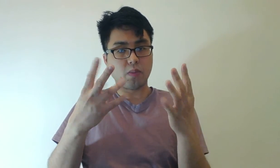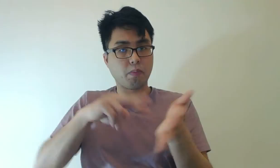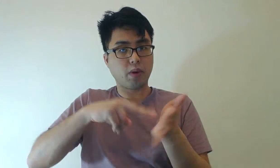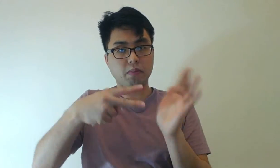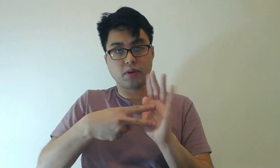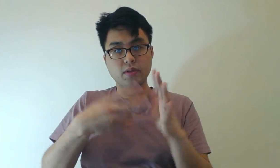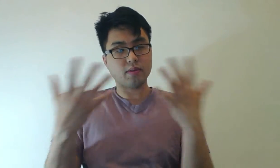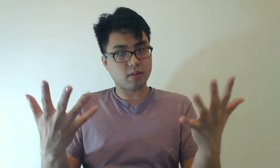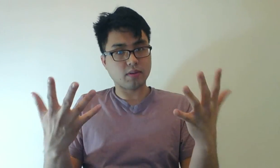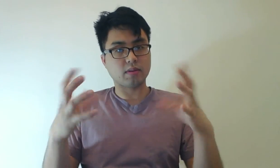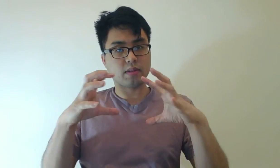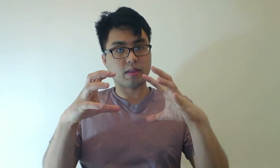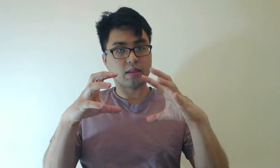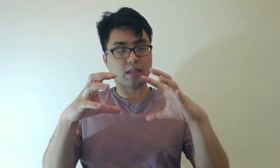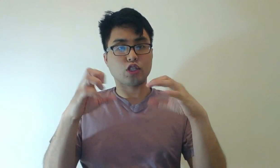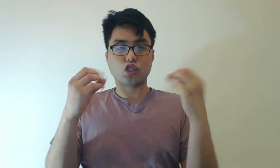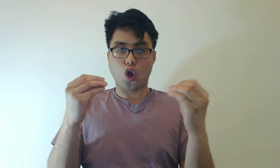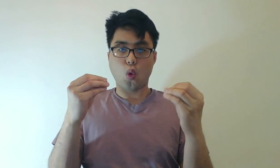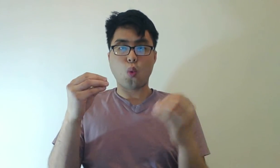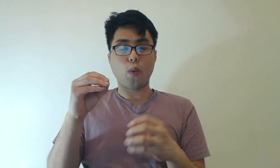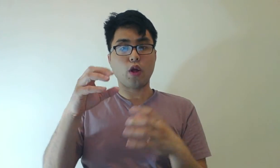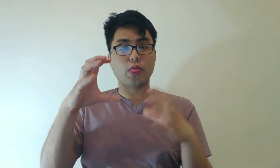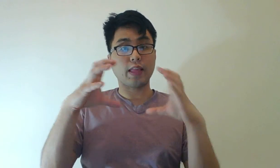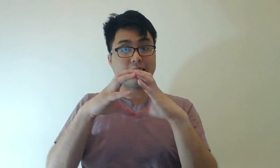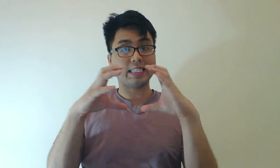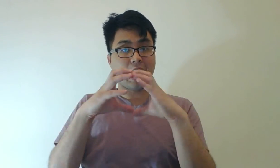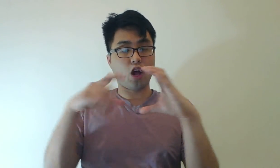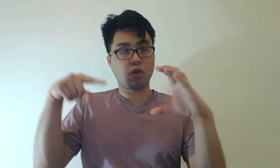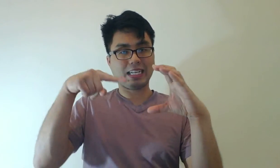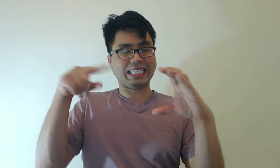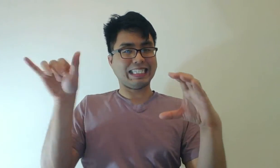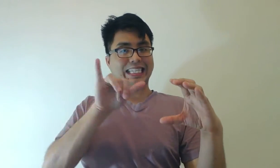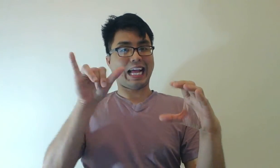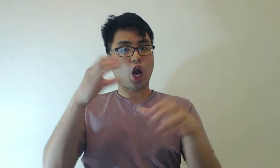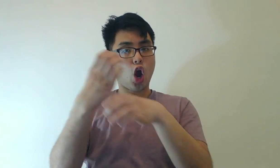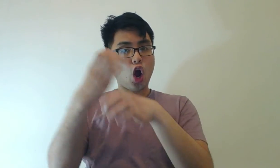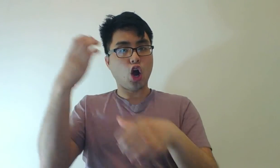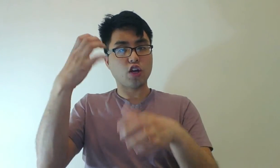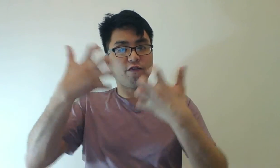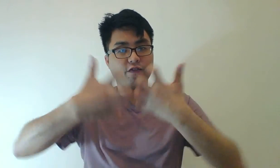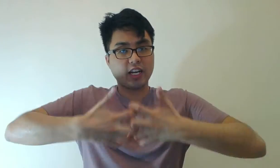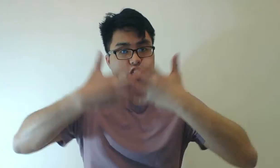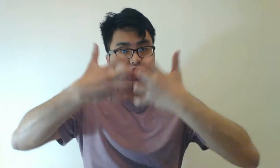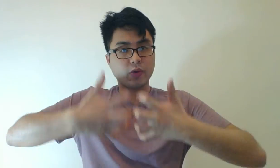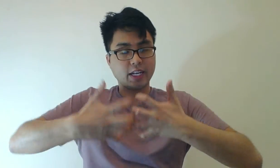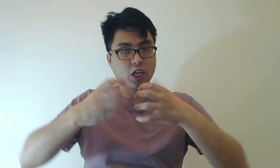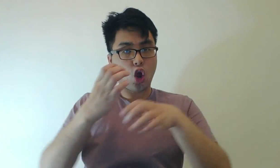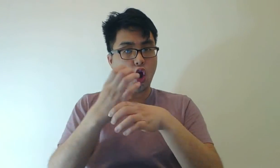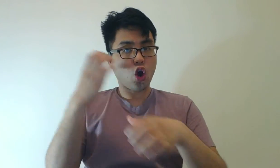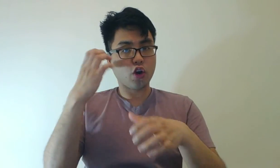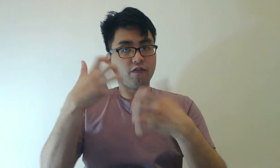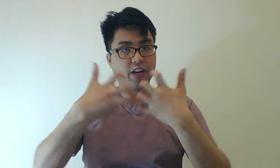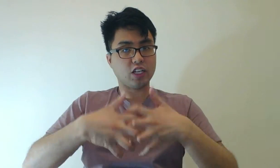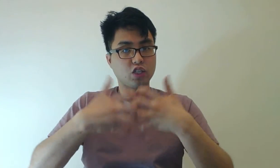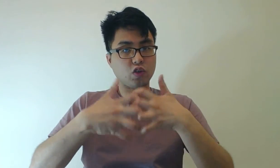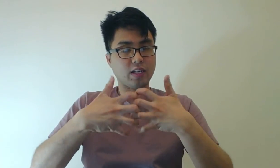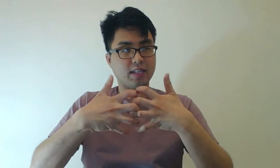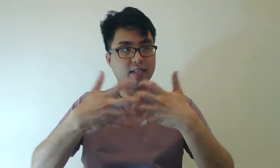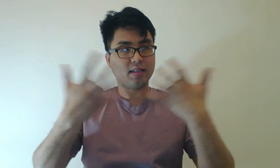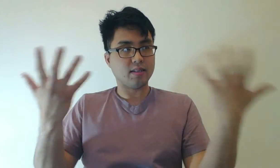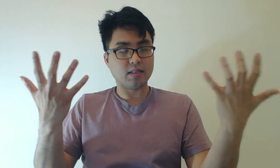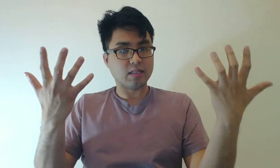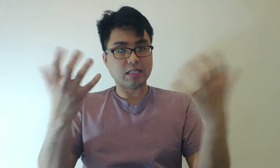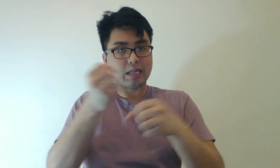many purposes, so cells are like car factories